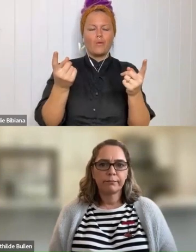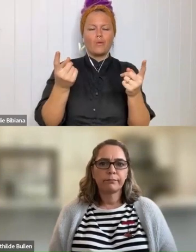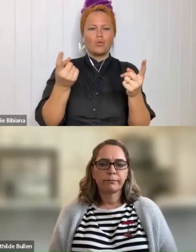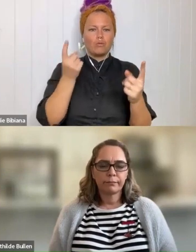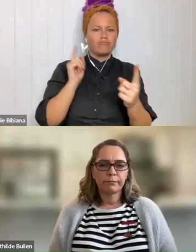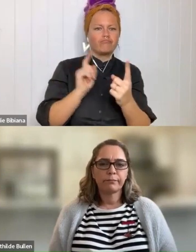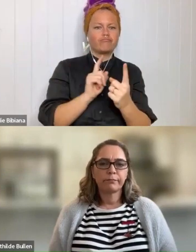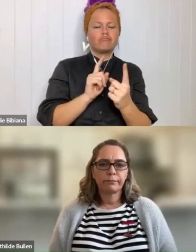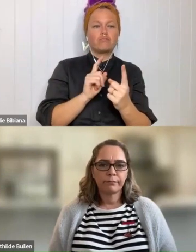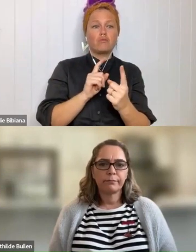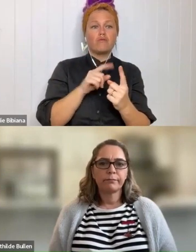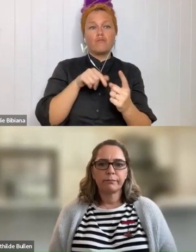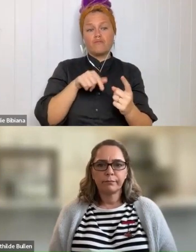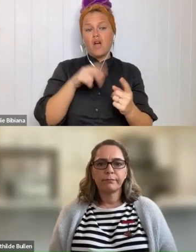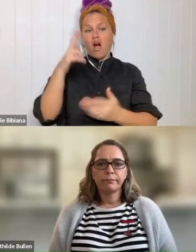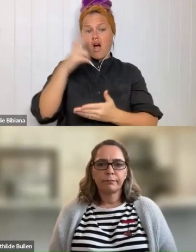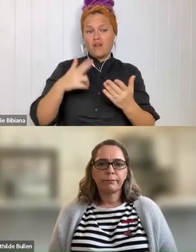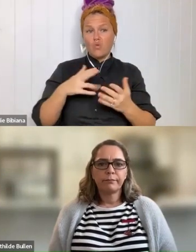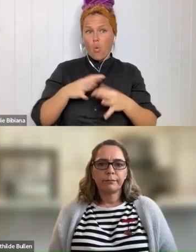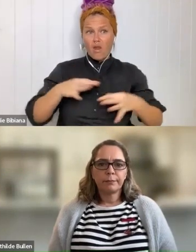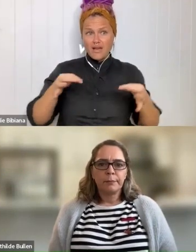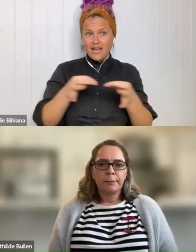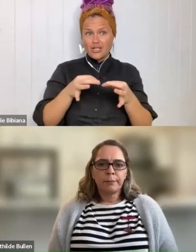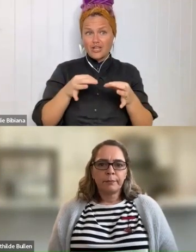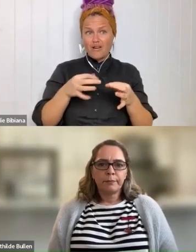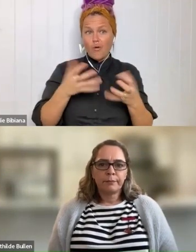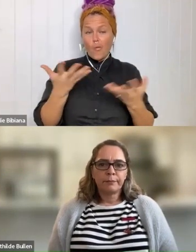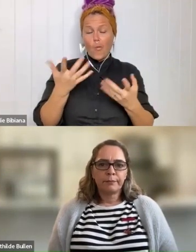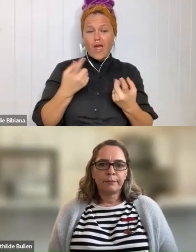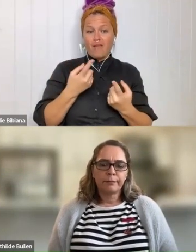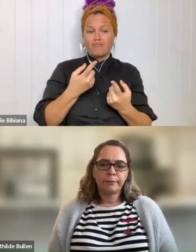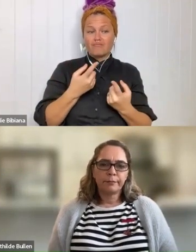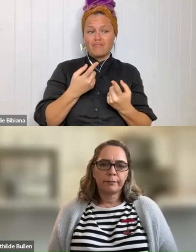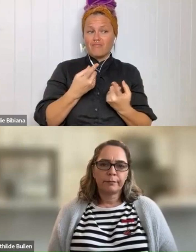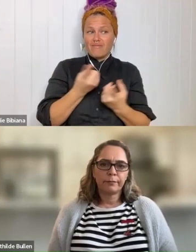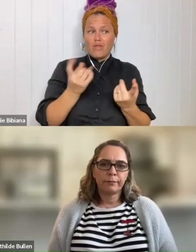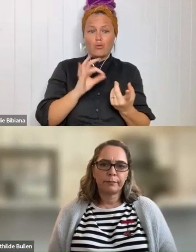arts organization where they don't have to kind of come in